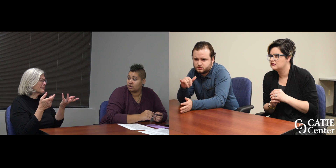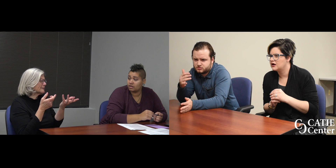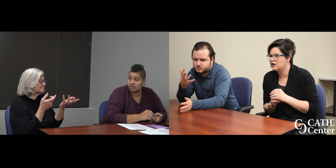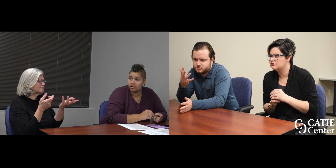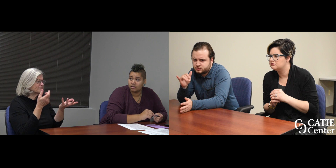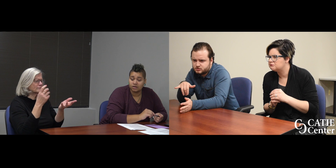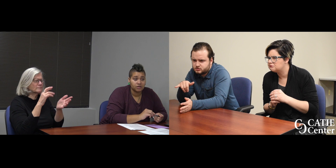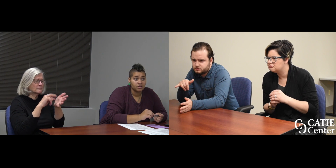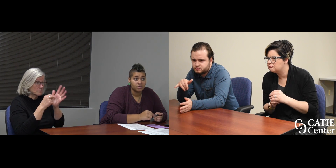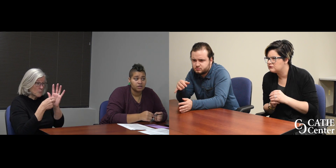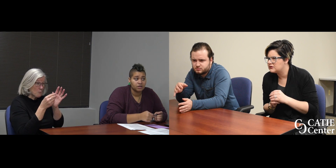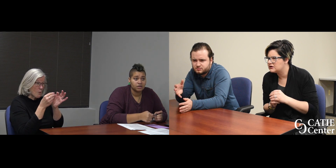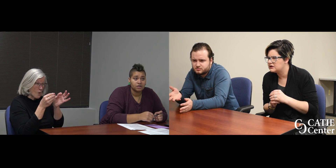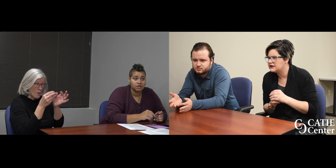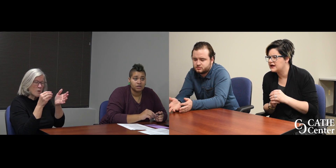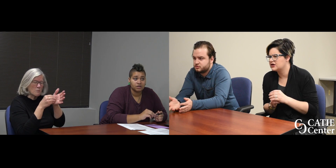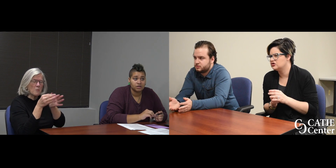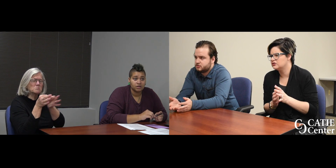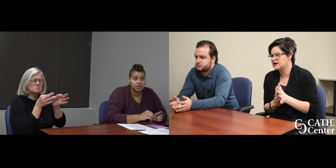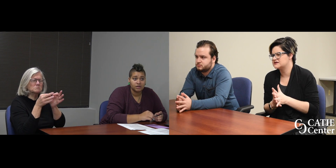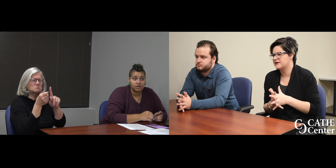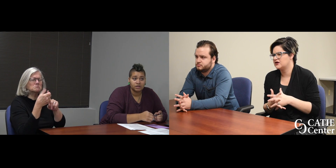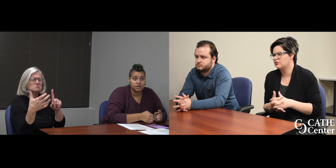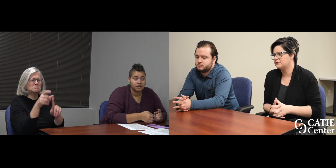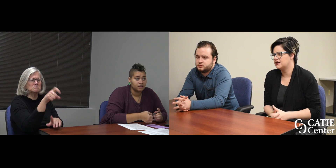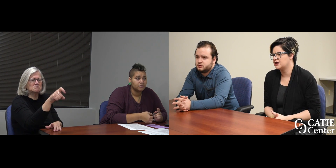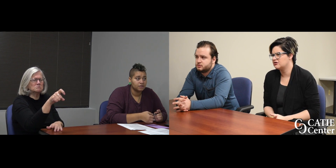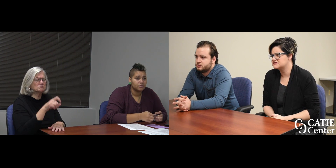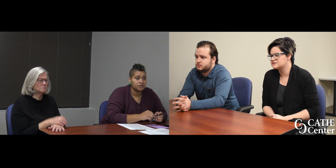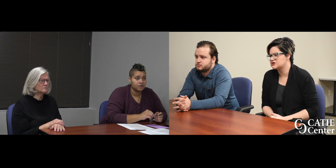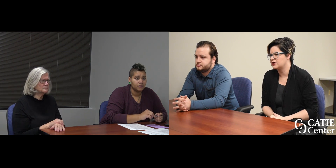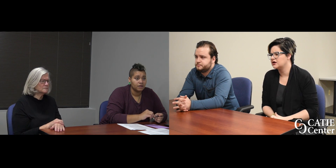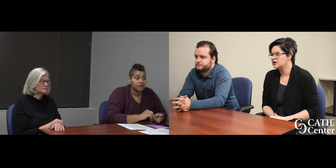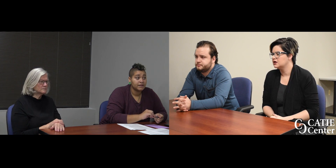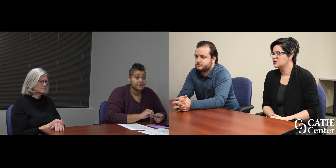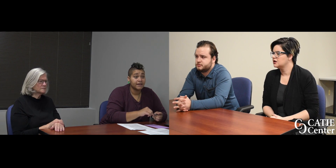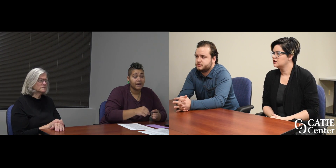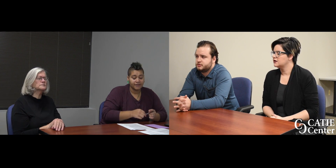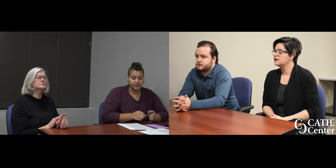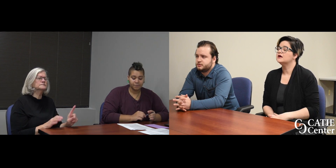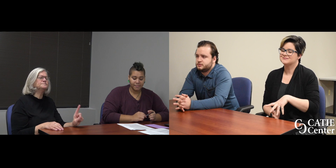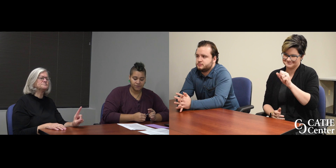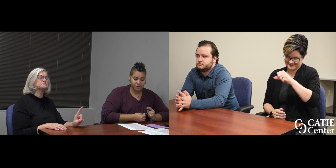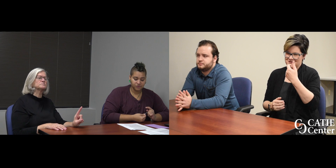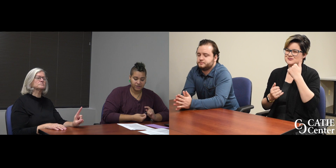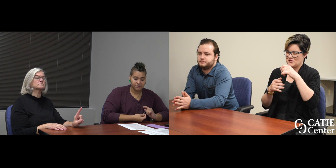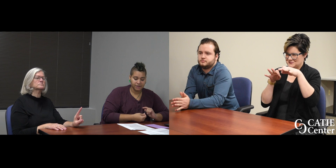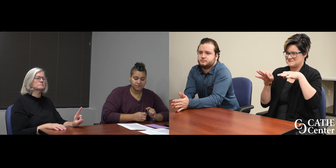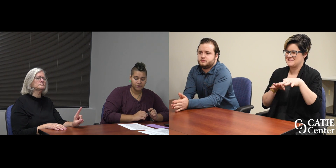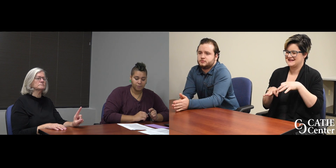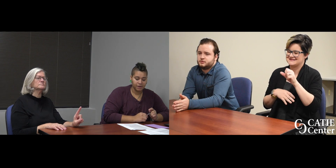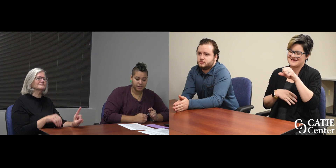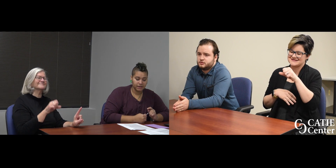Yeah, can you expand on what Medicare is? Yeah, yep. That's what I was trying to explain.